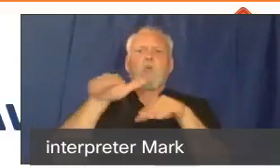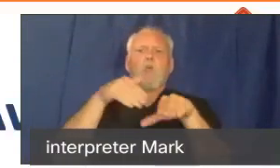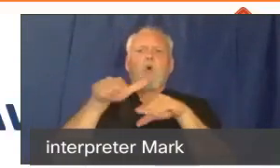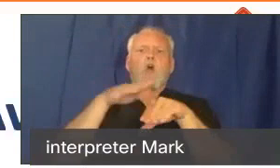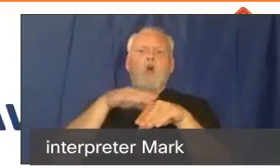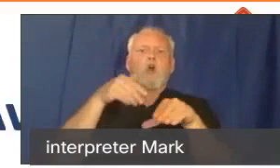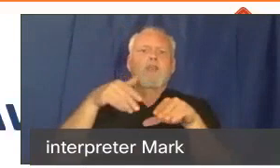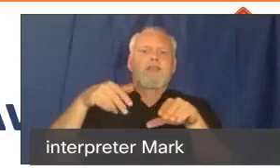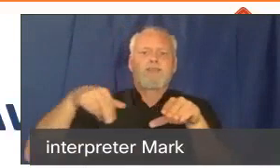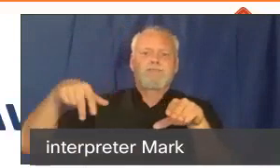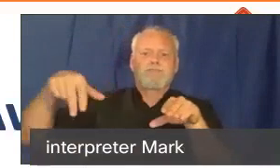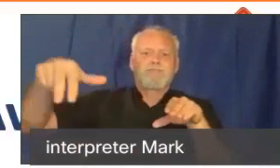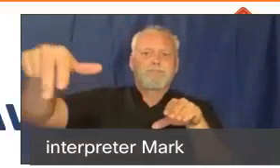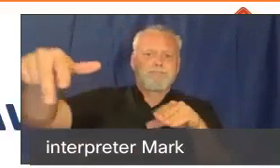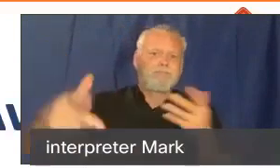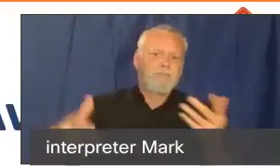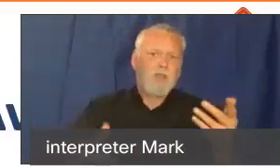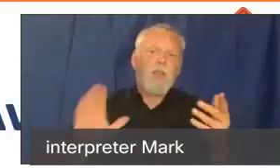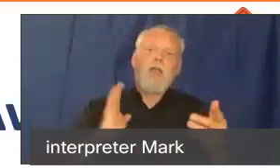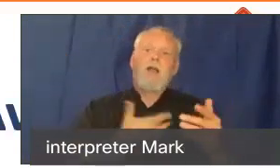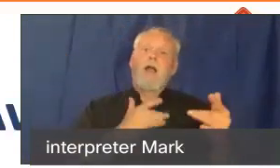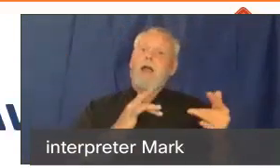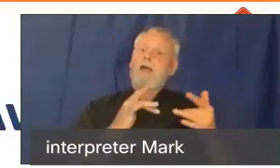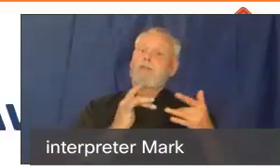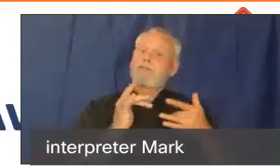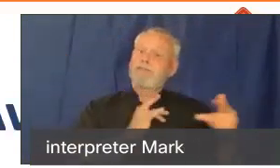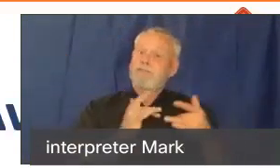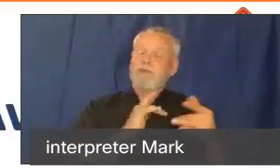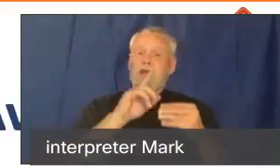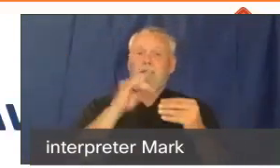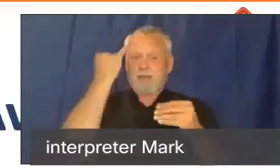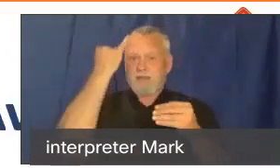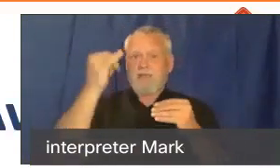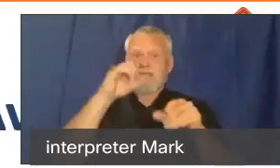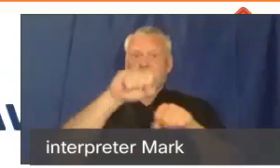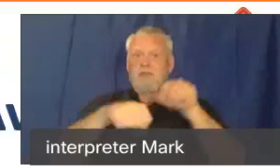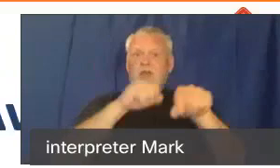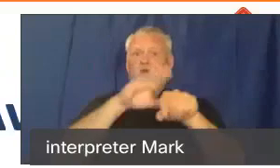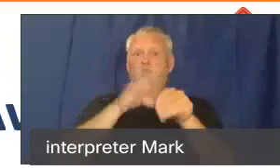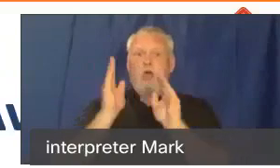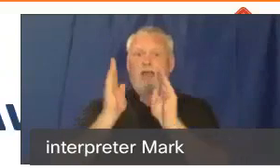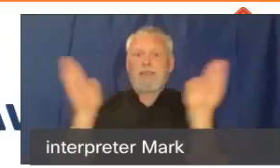Are concerned about the idea of bicycles on these narrow sidewalks.